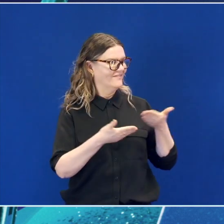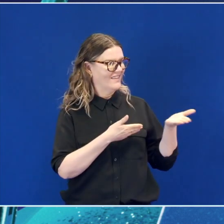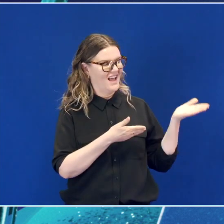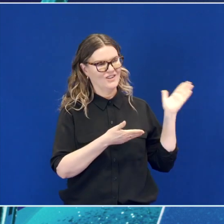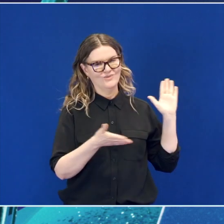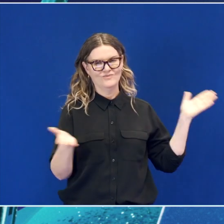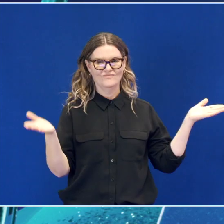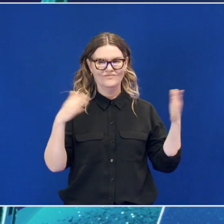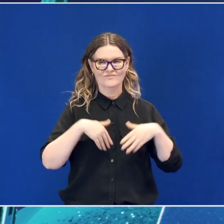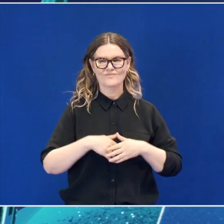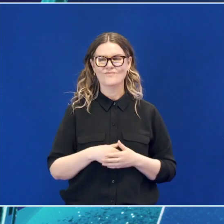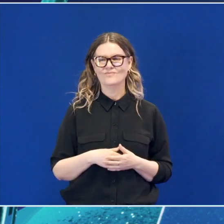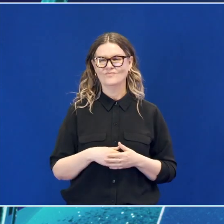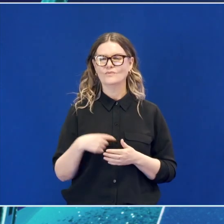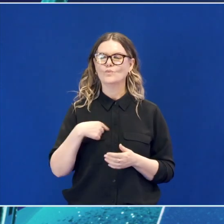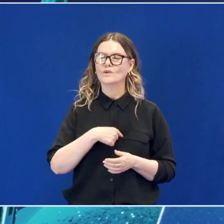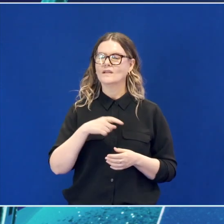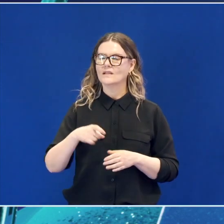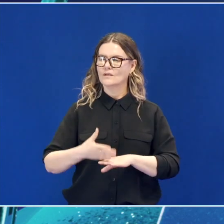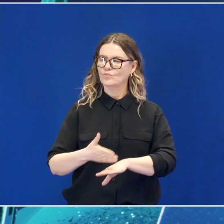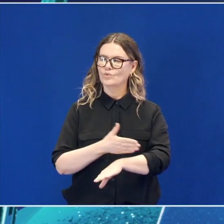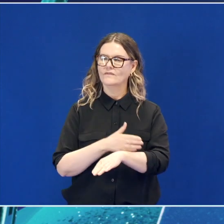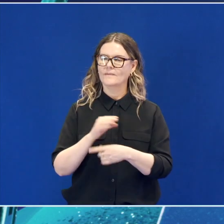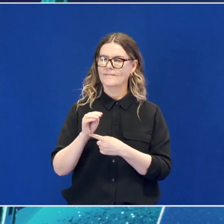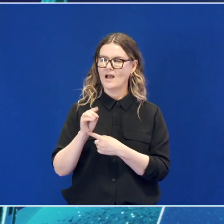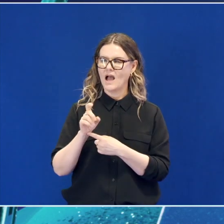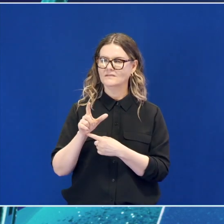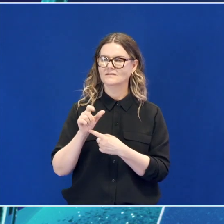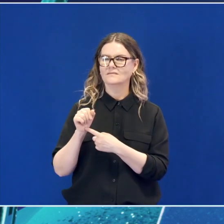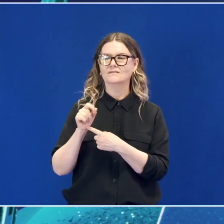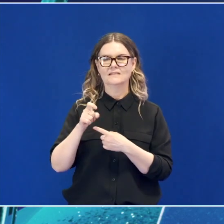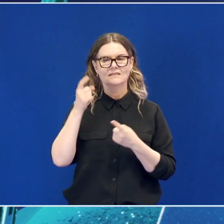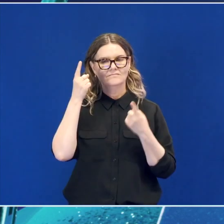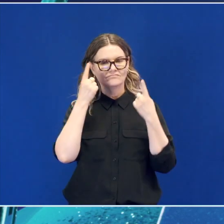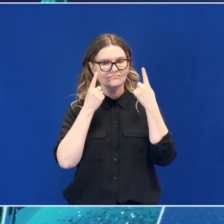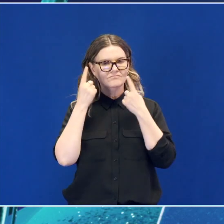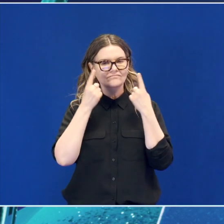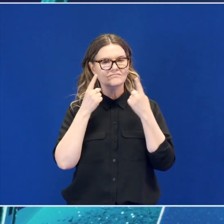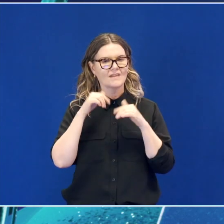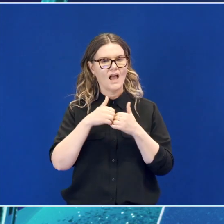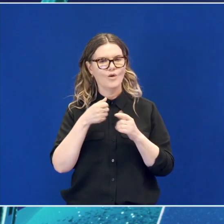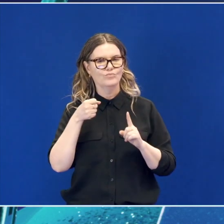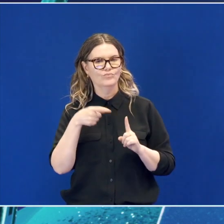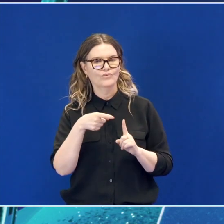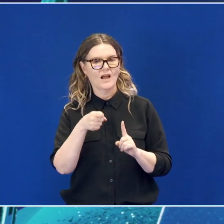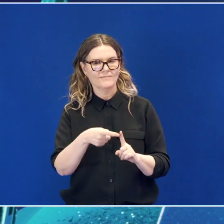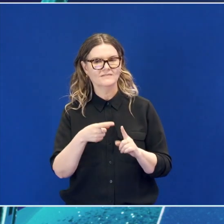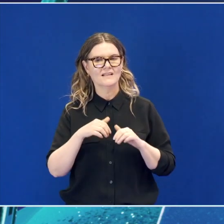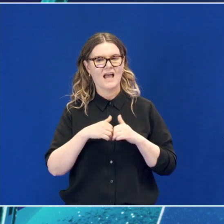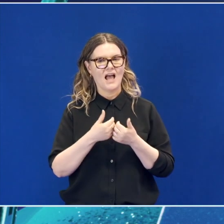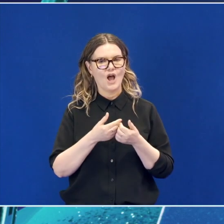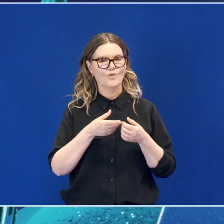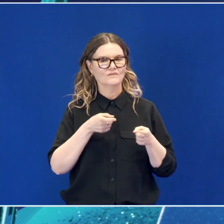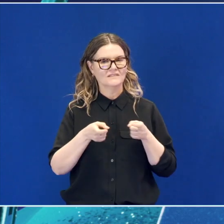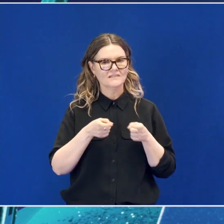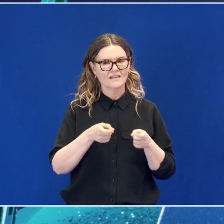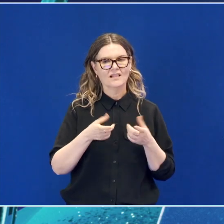We need to consider how we prompt them. We need to consider the tools that we hand them, how they integrate into our current and future processes.